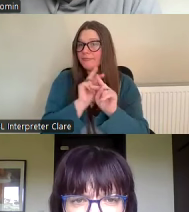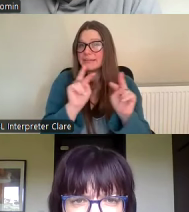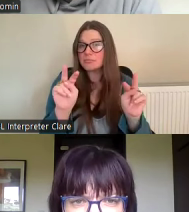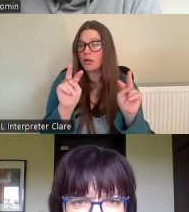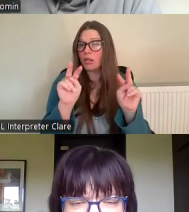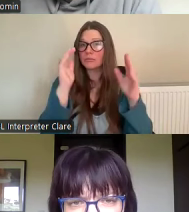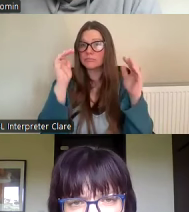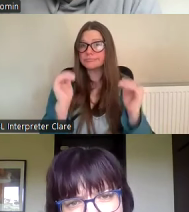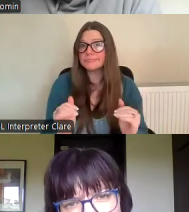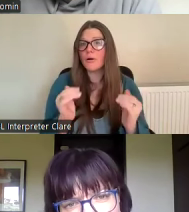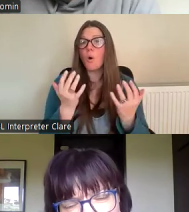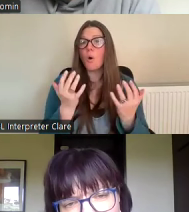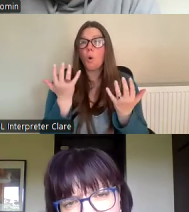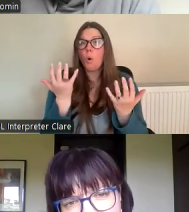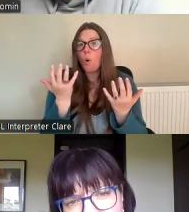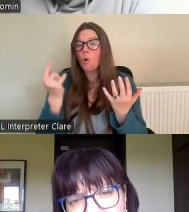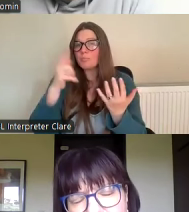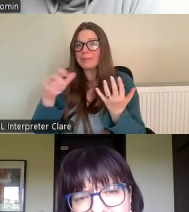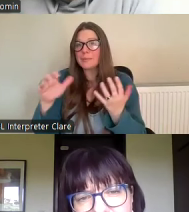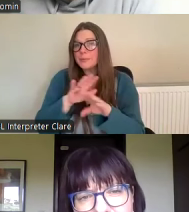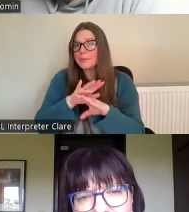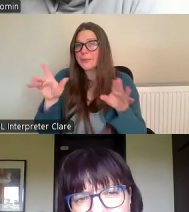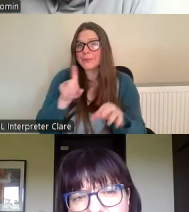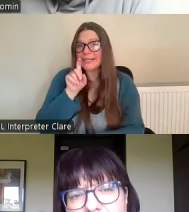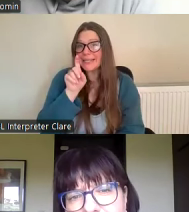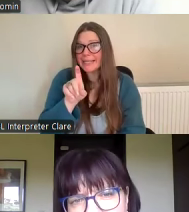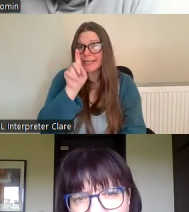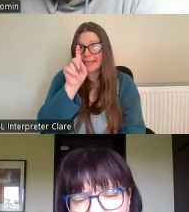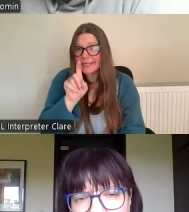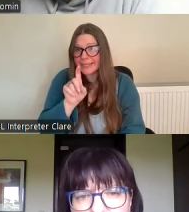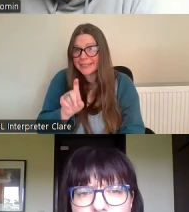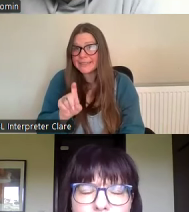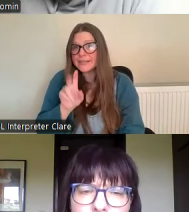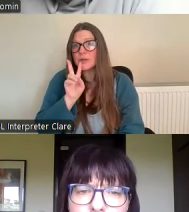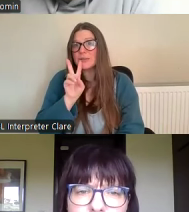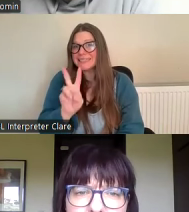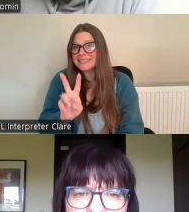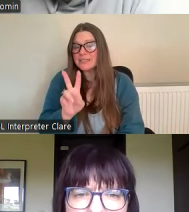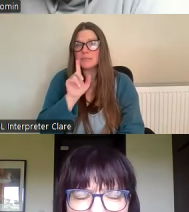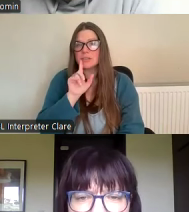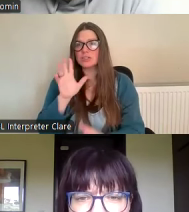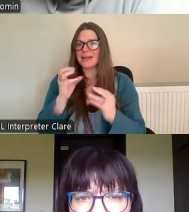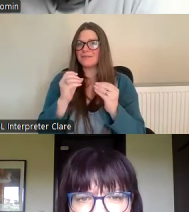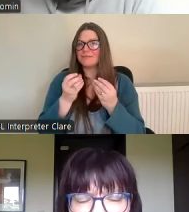people not clicking through, not seeing the ads because they see the overview? What is your take on it?